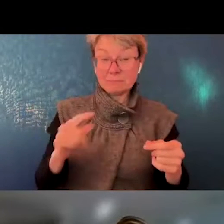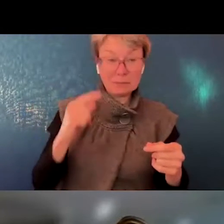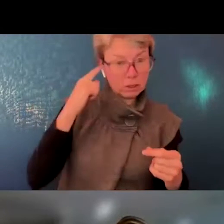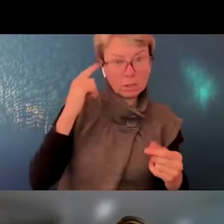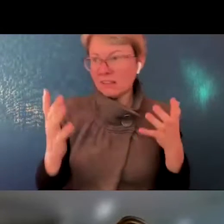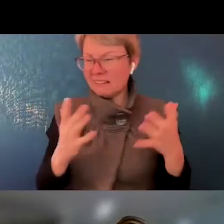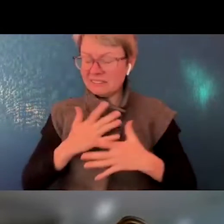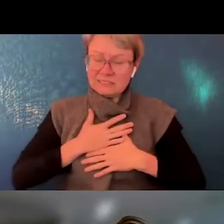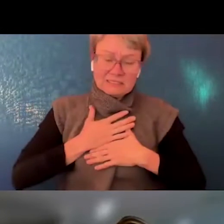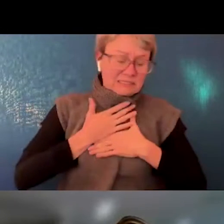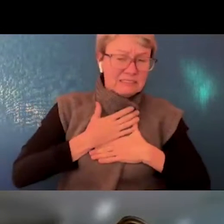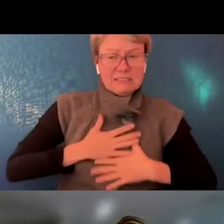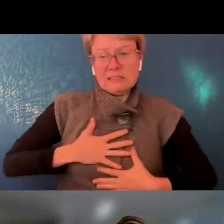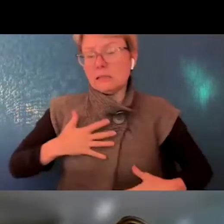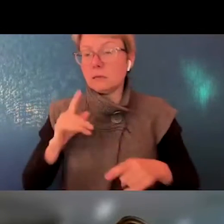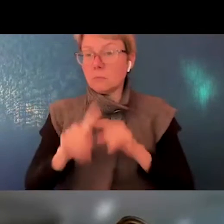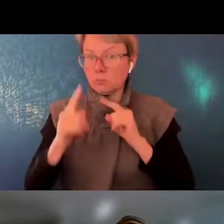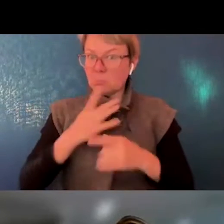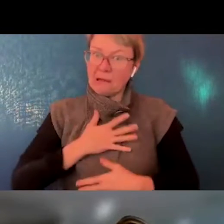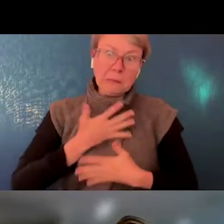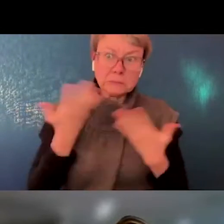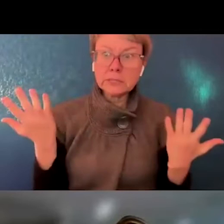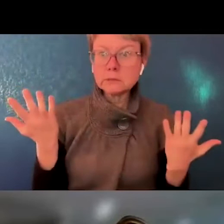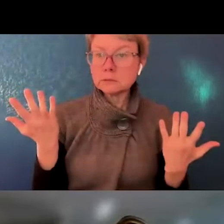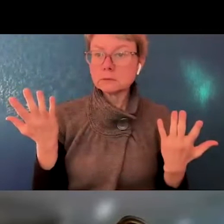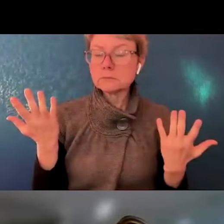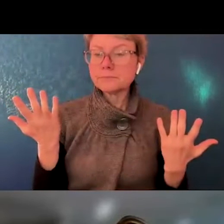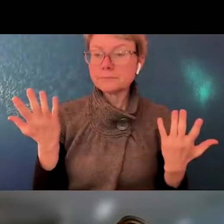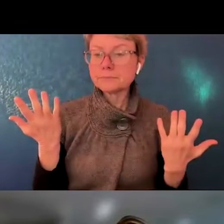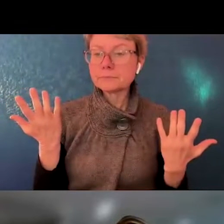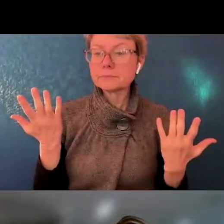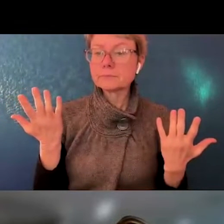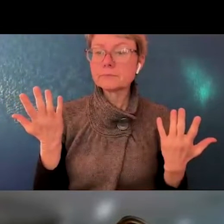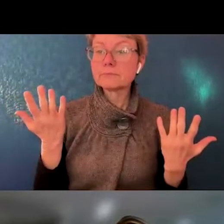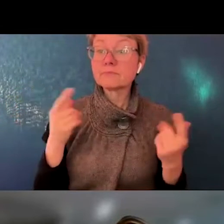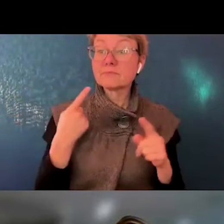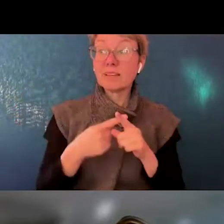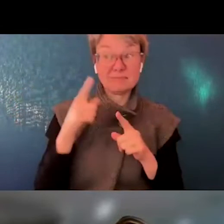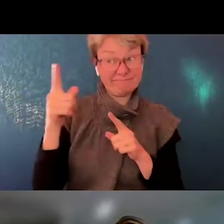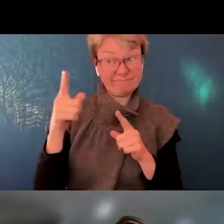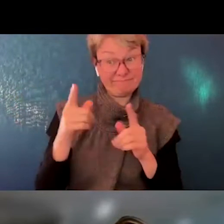distressing for most people um there are a lot of things in the media about what happens when